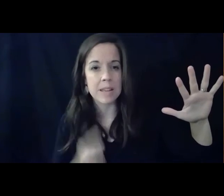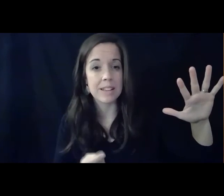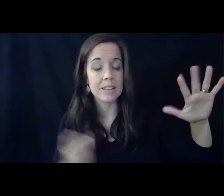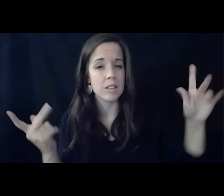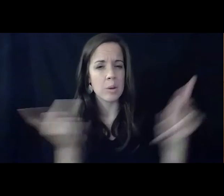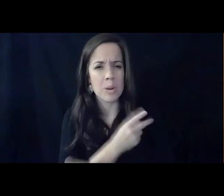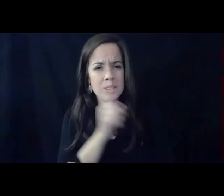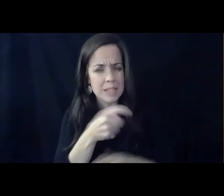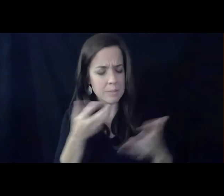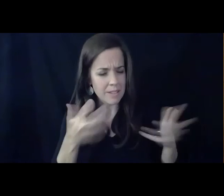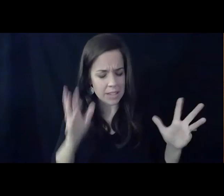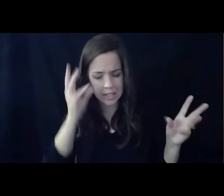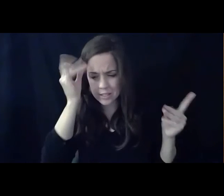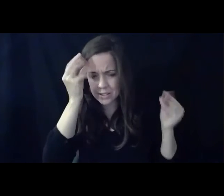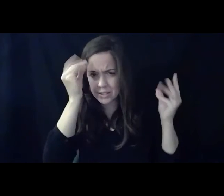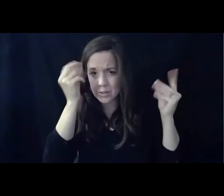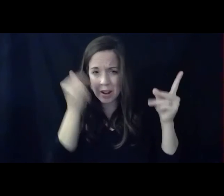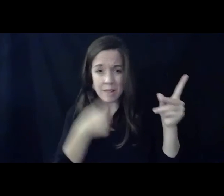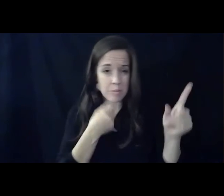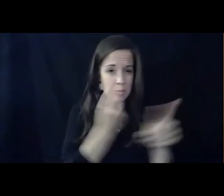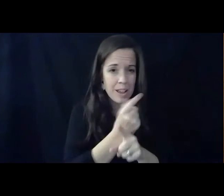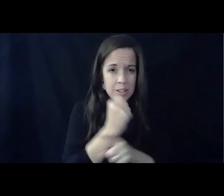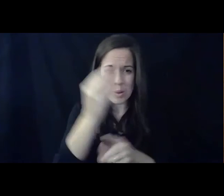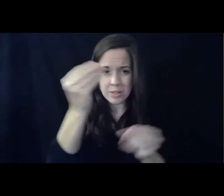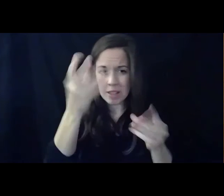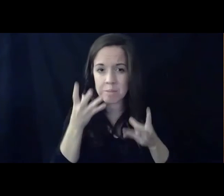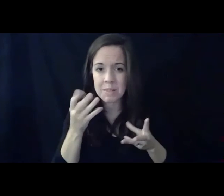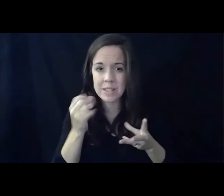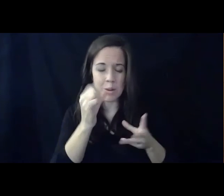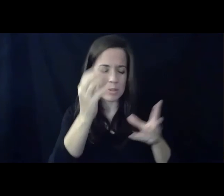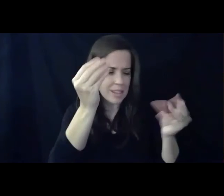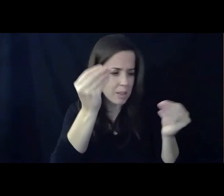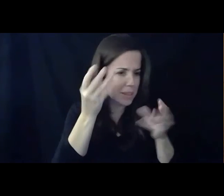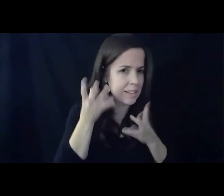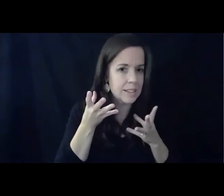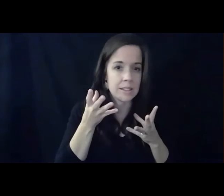Whether I am right, don’t tell me. Don’t tell me. No ringlet of bruise,